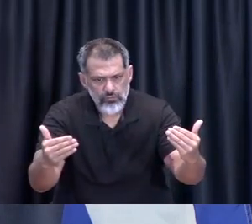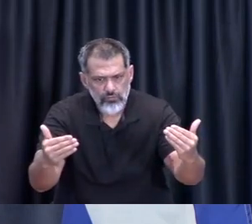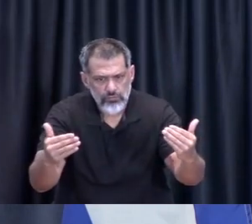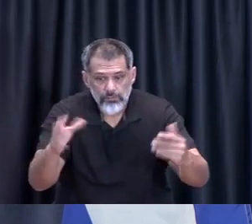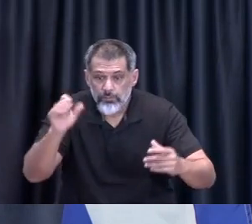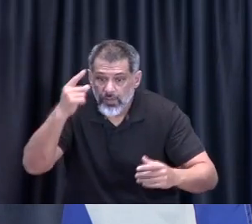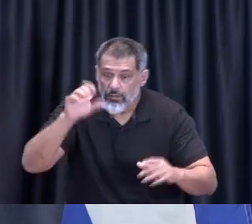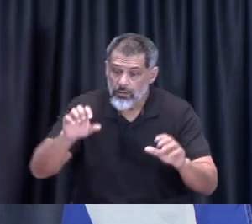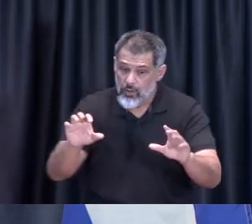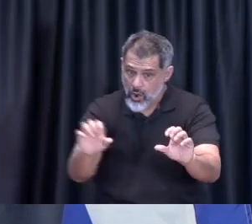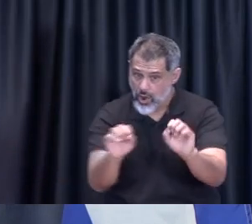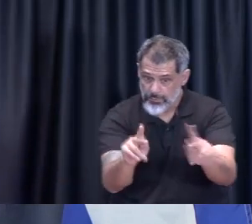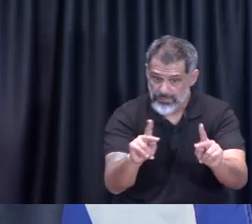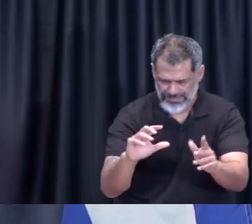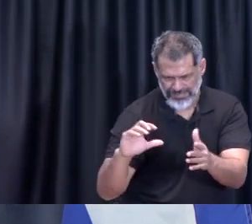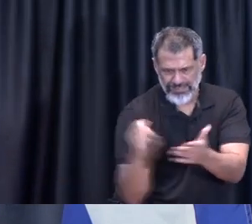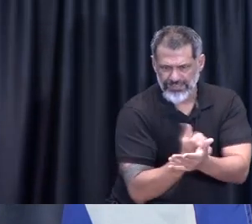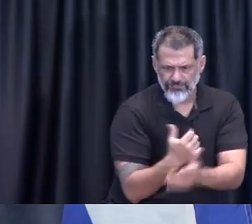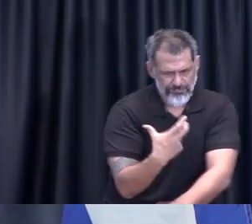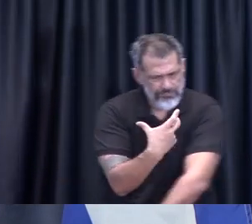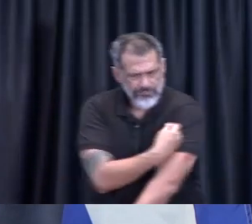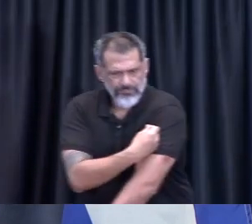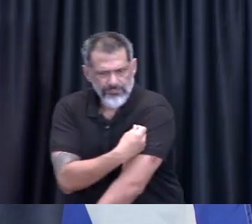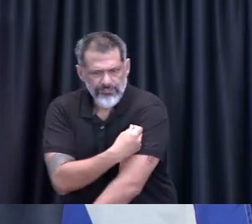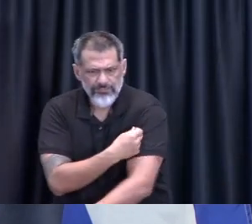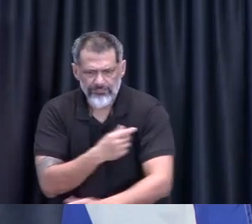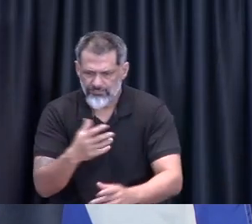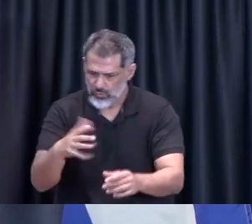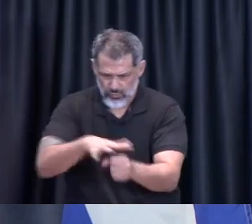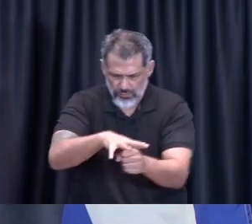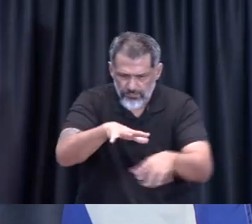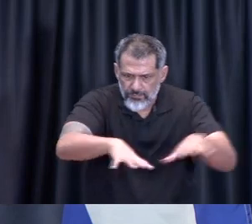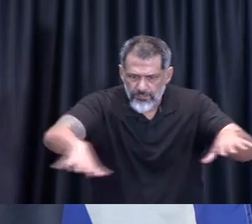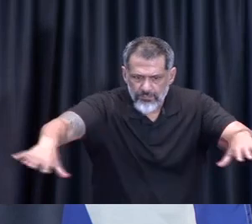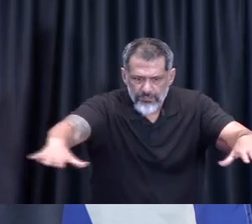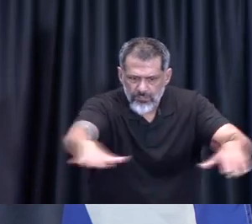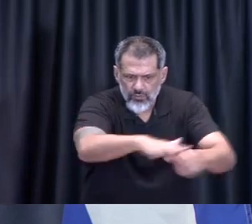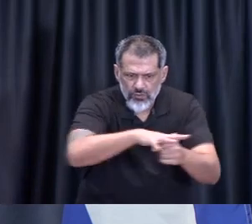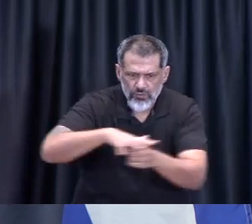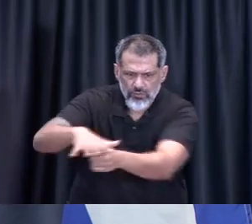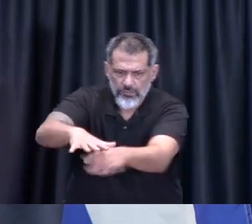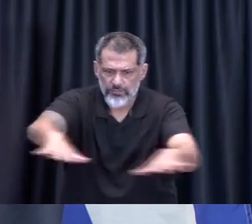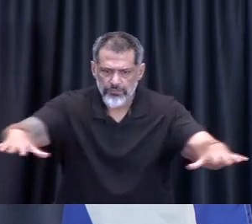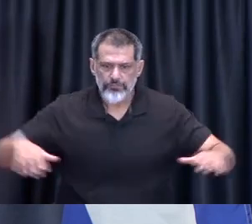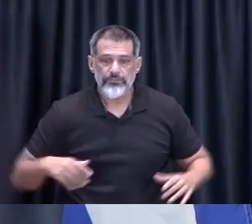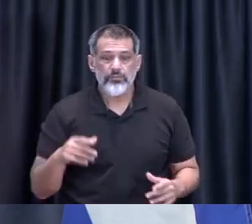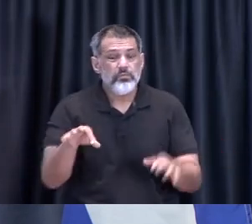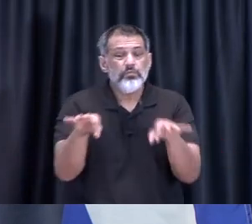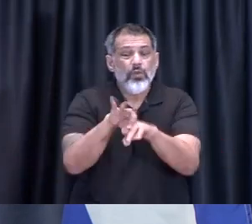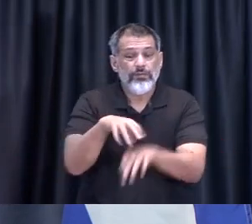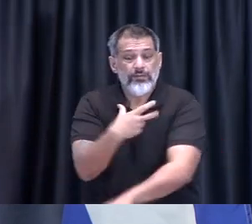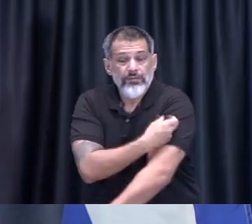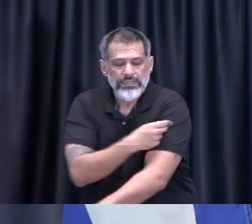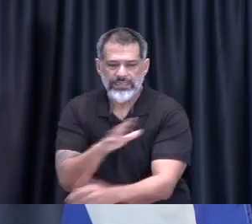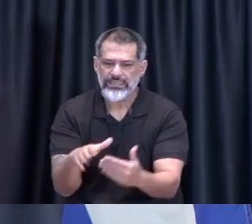to get access to those vaccines in ways that make sense for them, that are convenient and are readily accessible.